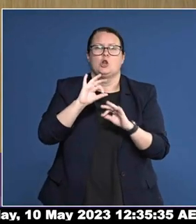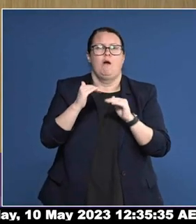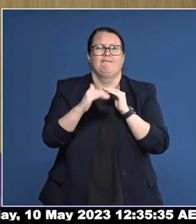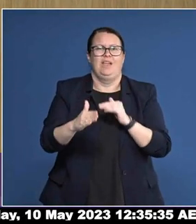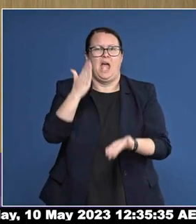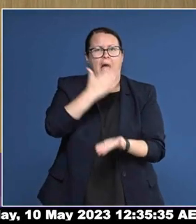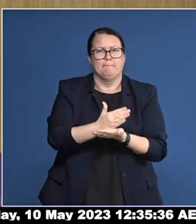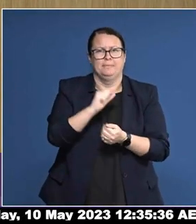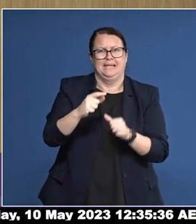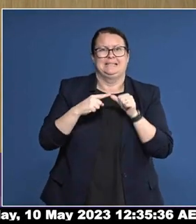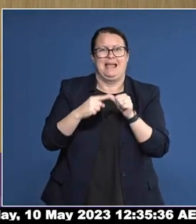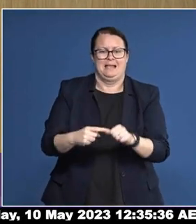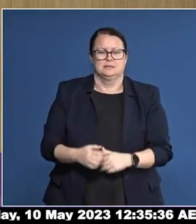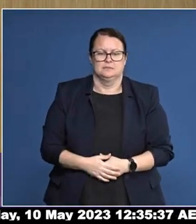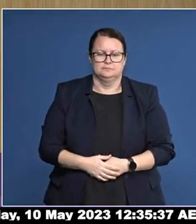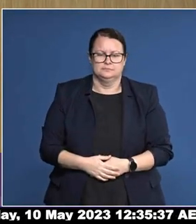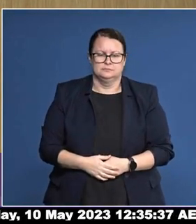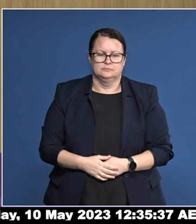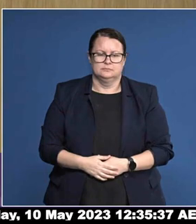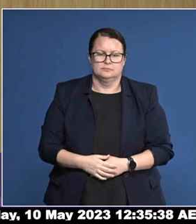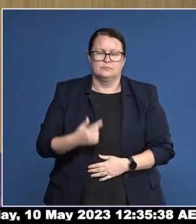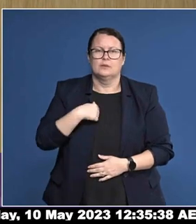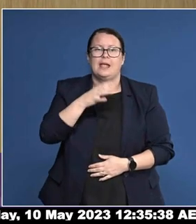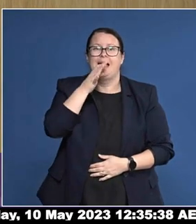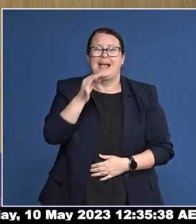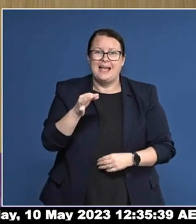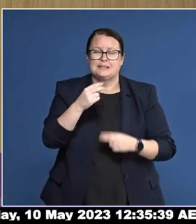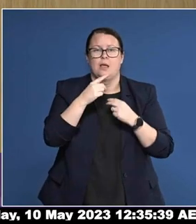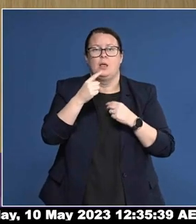Well, I'd ask the witness to be responsive to the question but I think we're getting there, Commissioner.